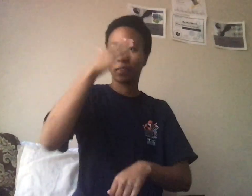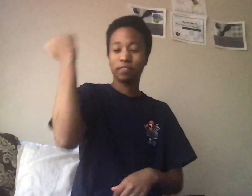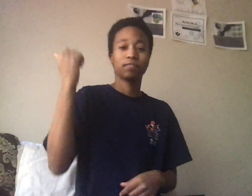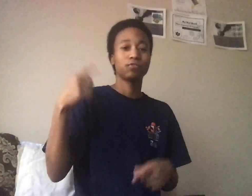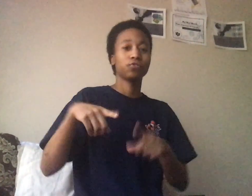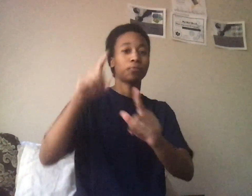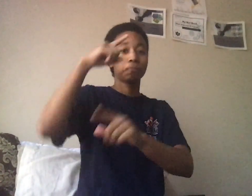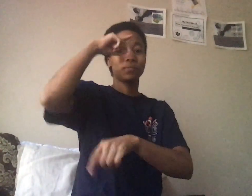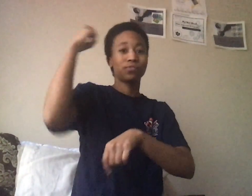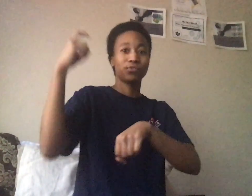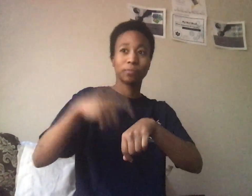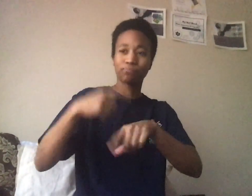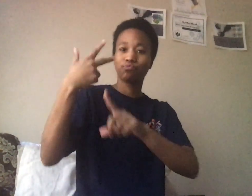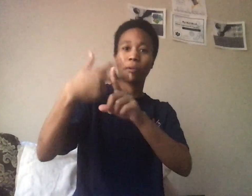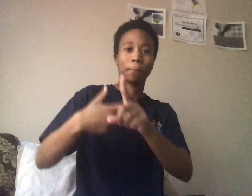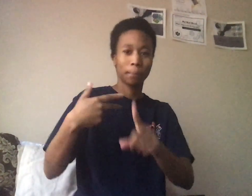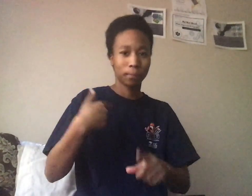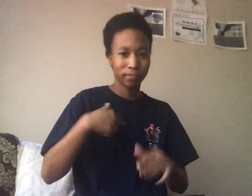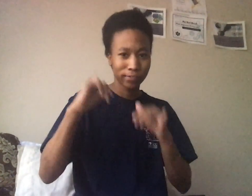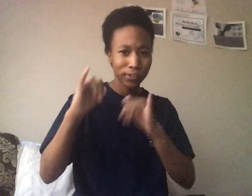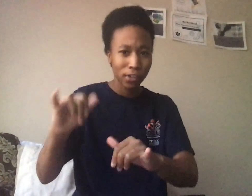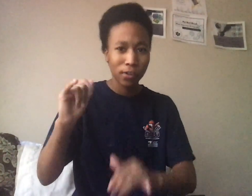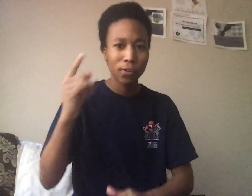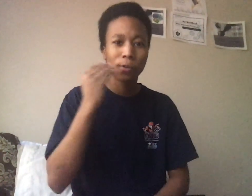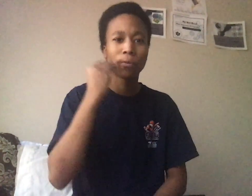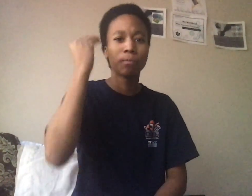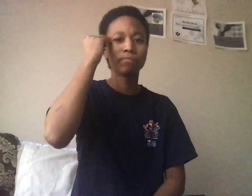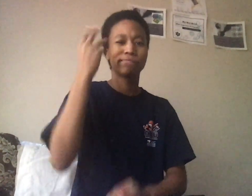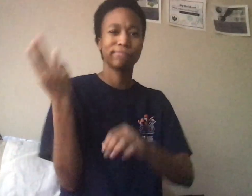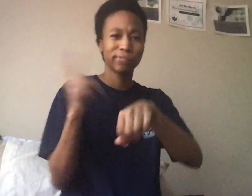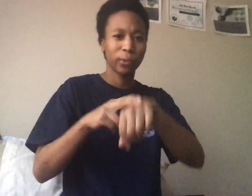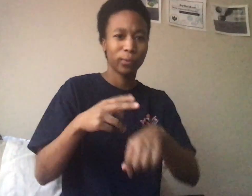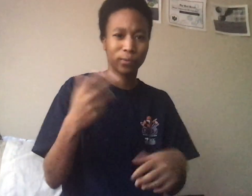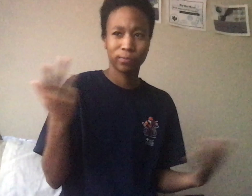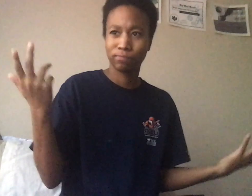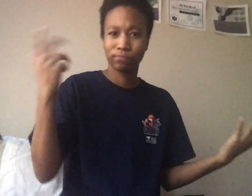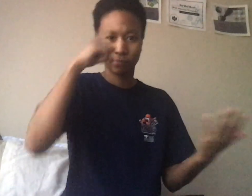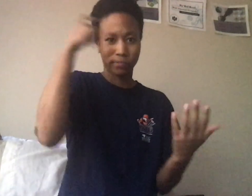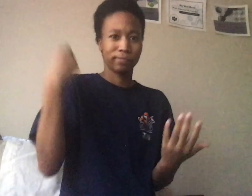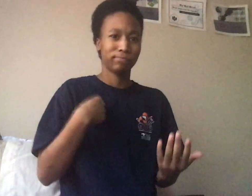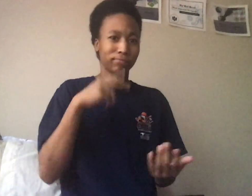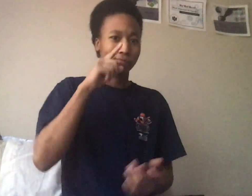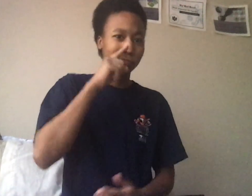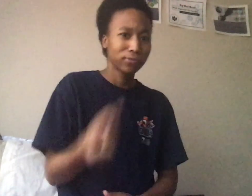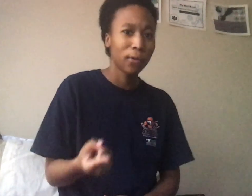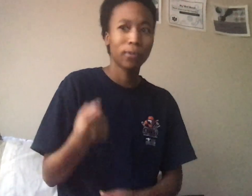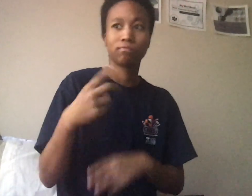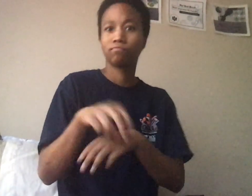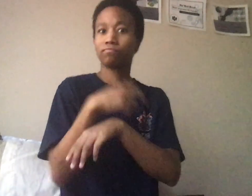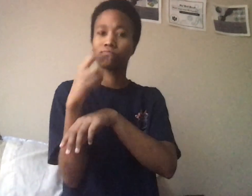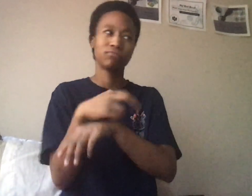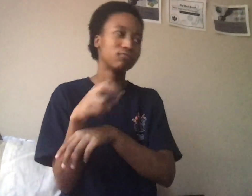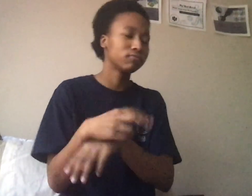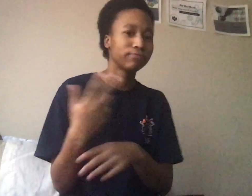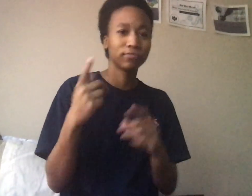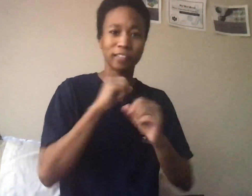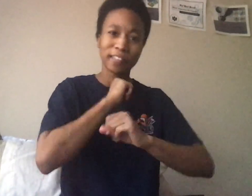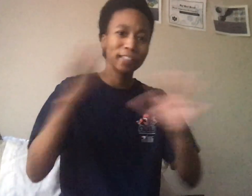because during summertime three months I stayed at the home of course because I was bored doing nothing.